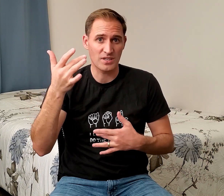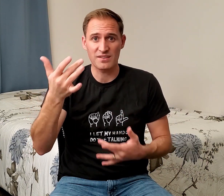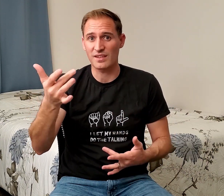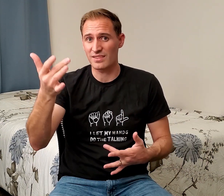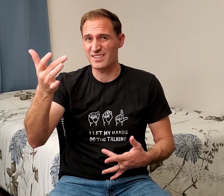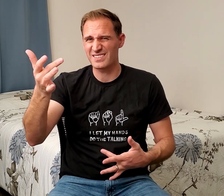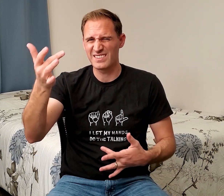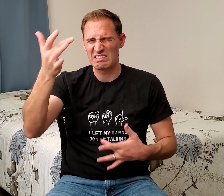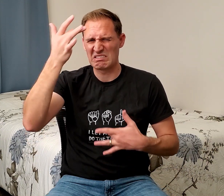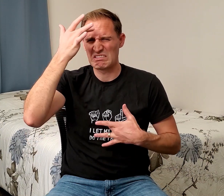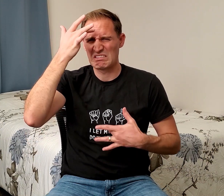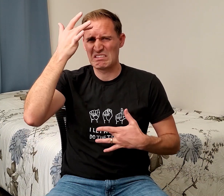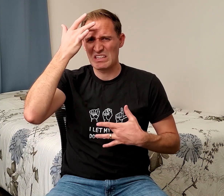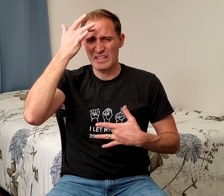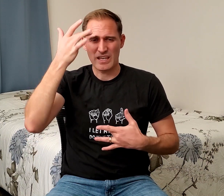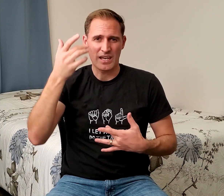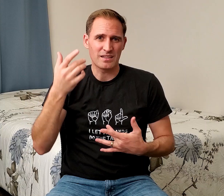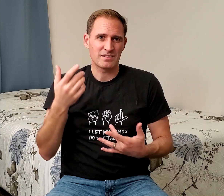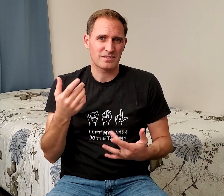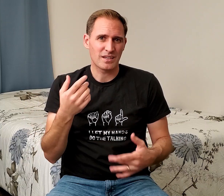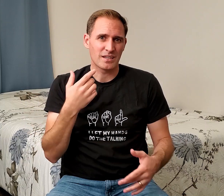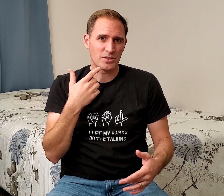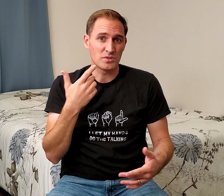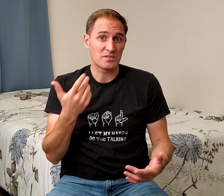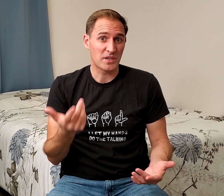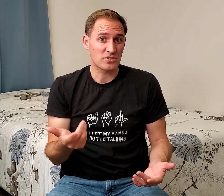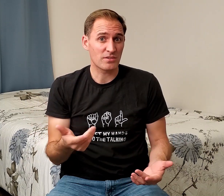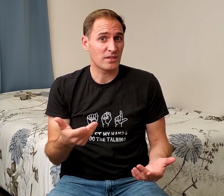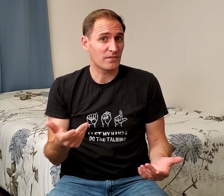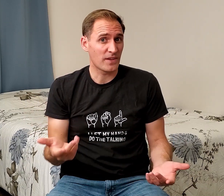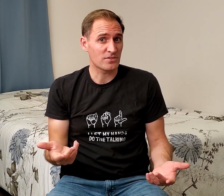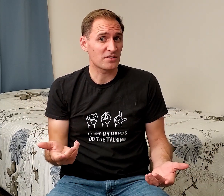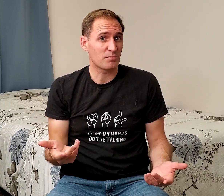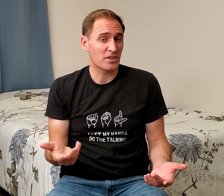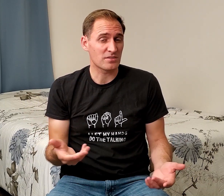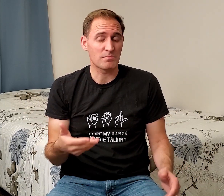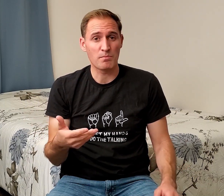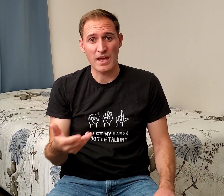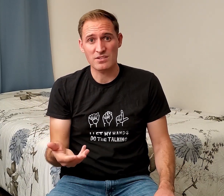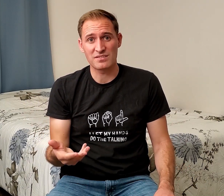chest like this and you would just make sure that your facial expression matches